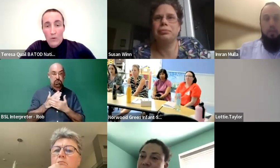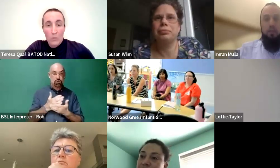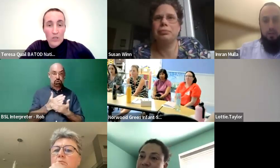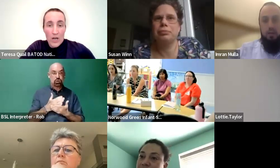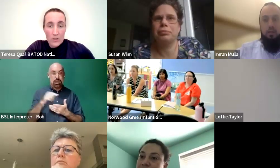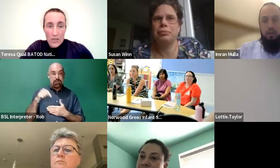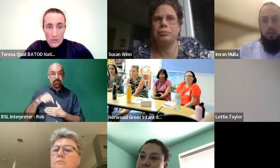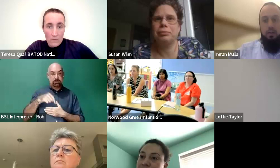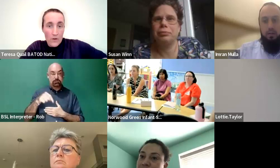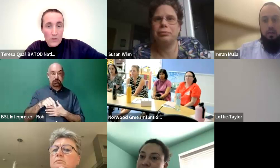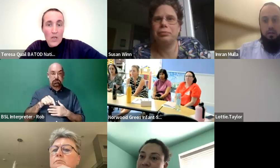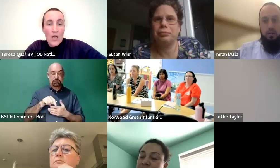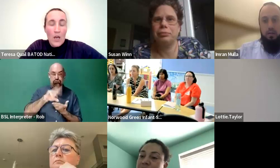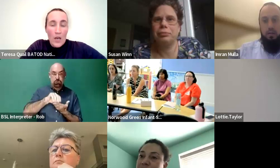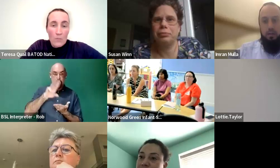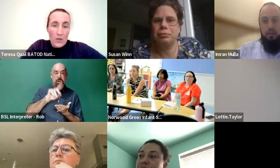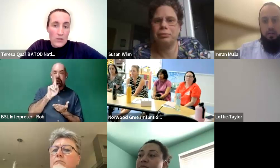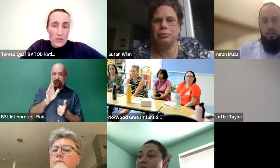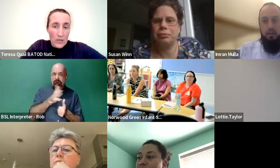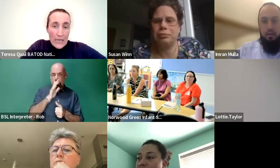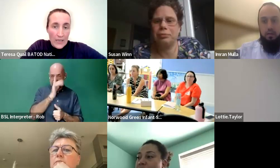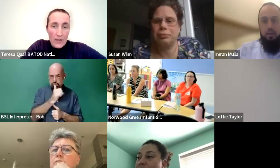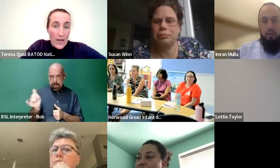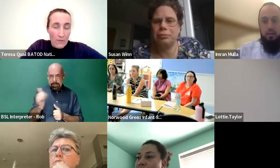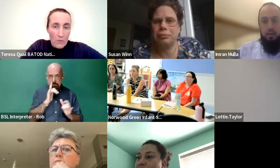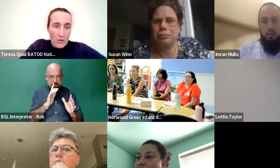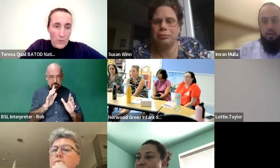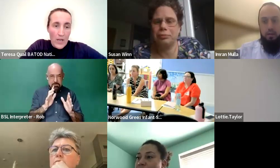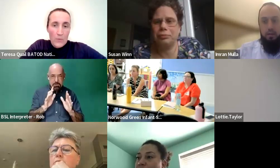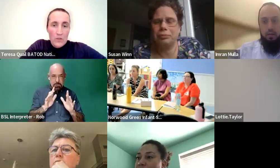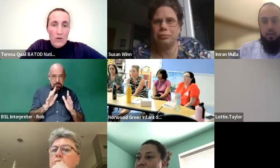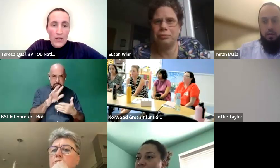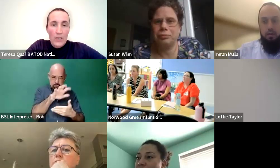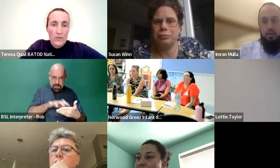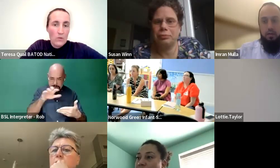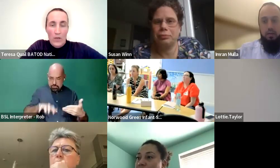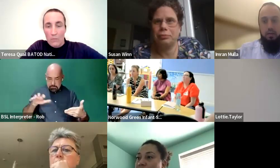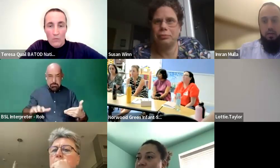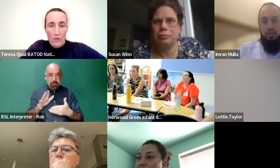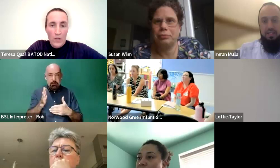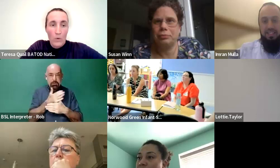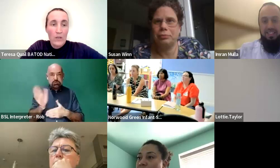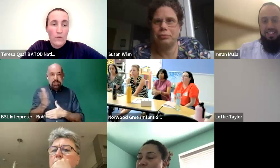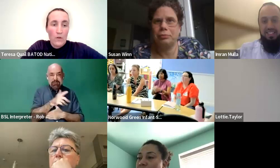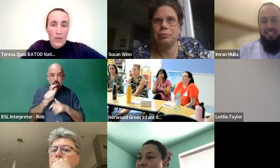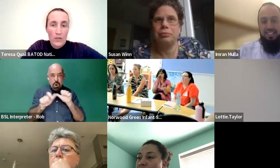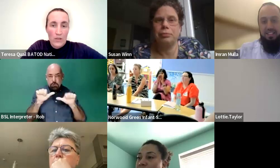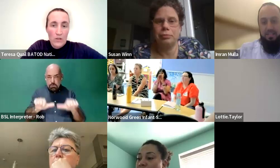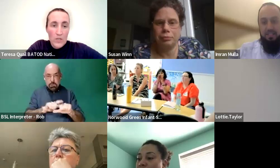But we will check the transcript first because it's unlikely that every word will be captured correctly. Give me roughly a week for that transcript